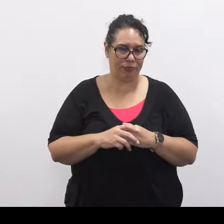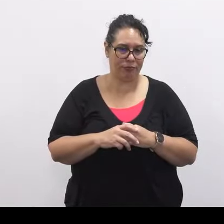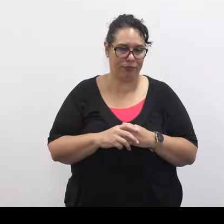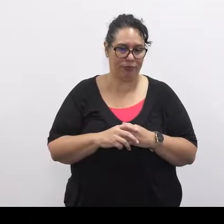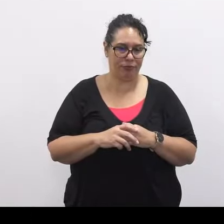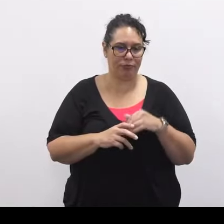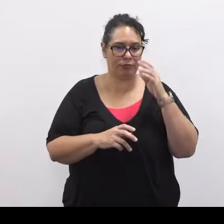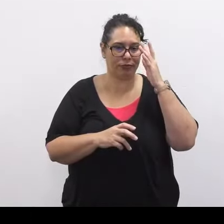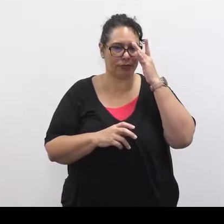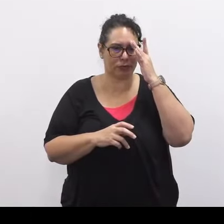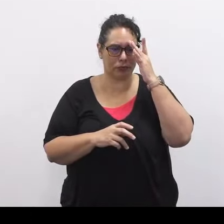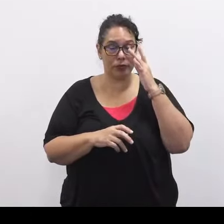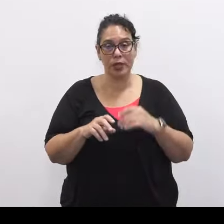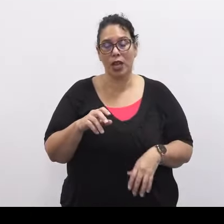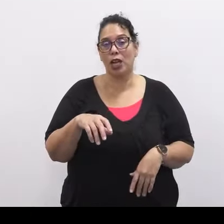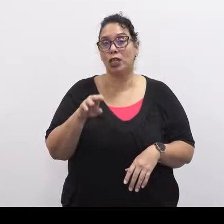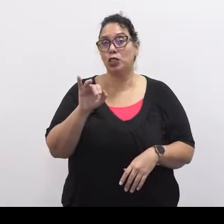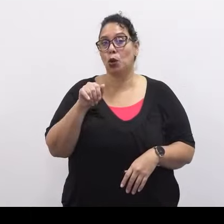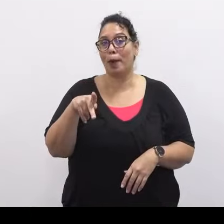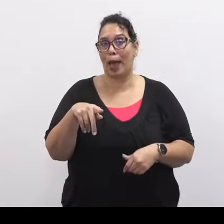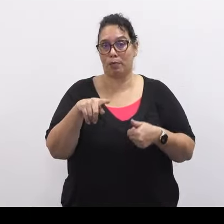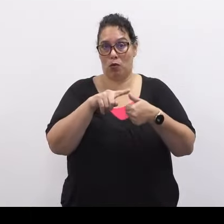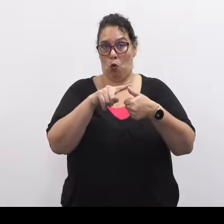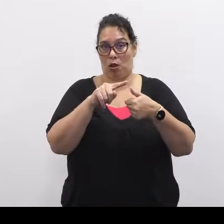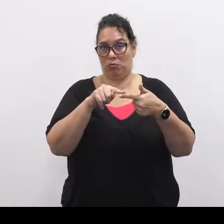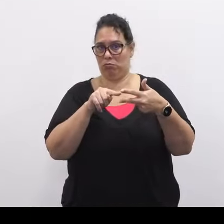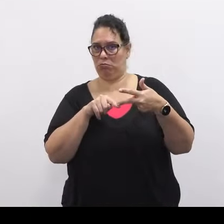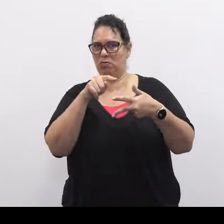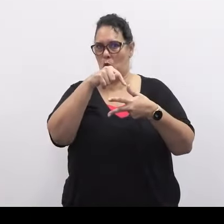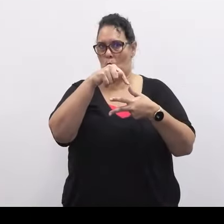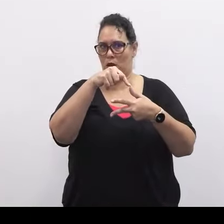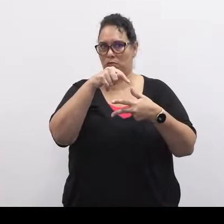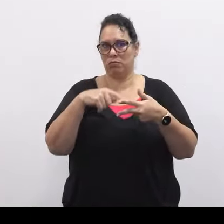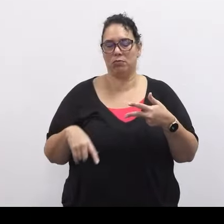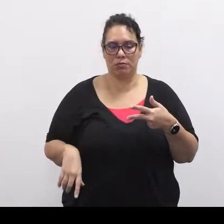So in our map scenario one, here it is.